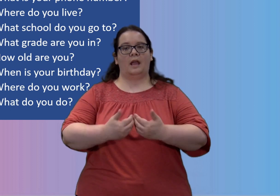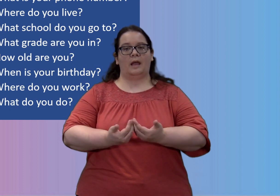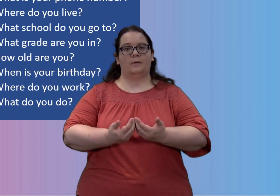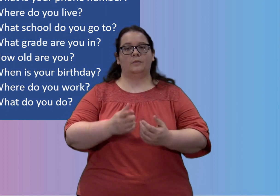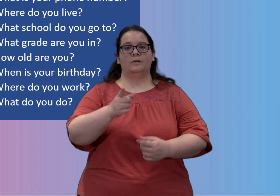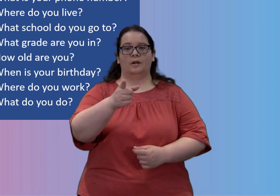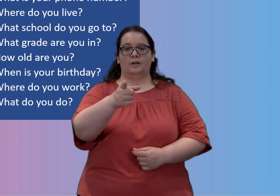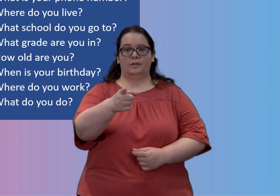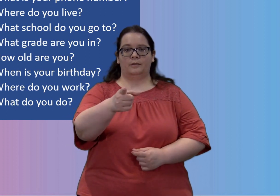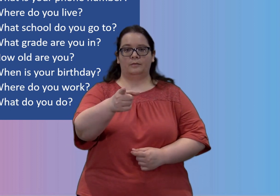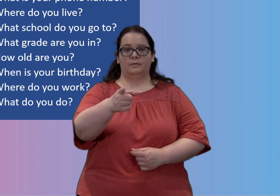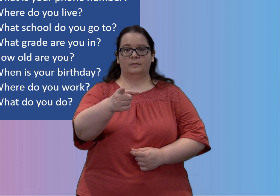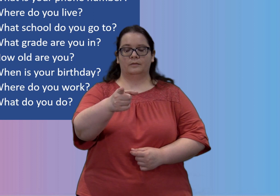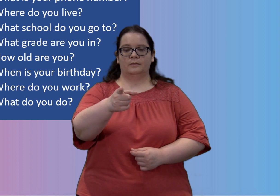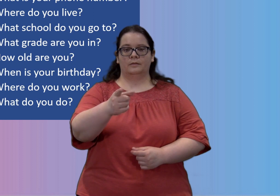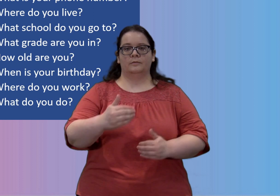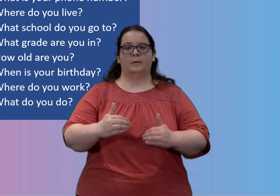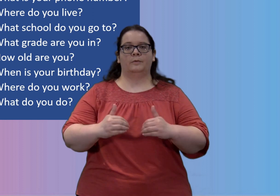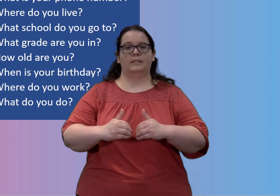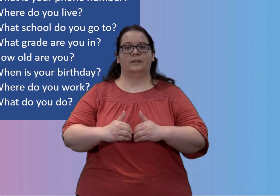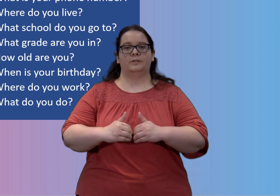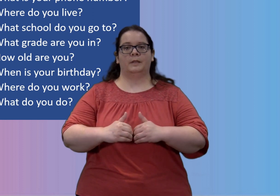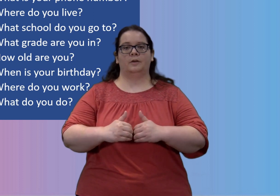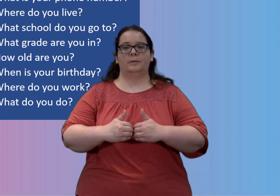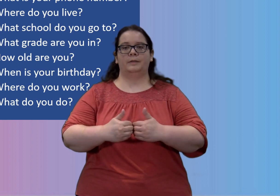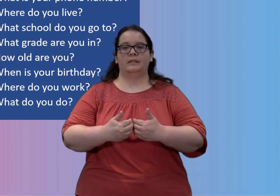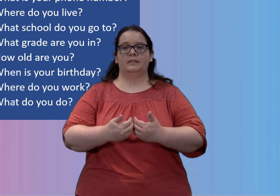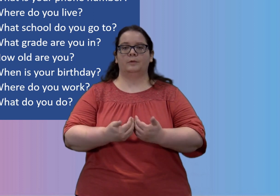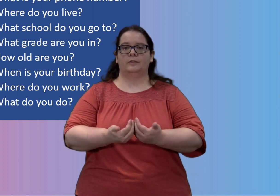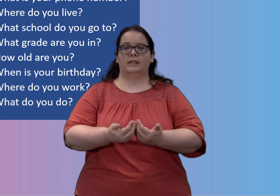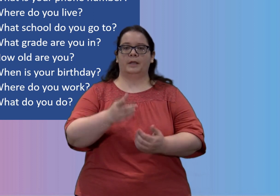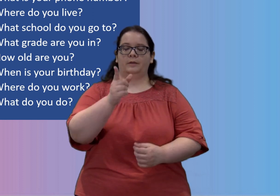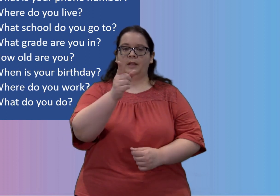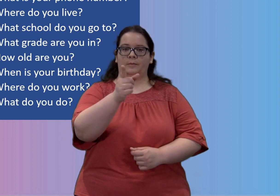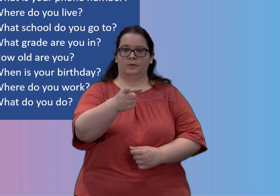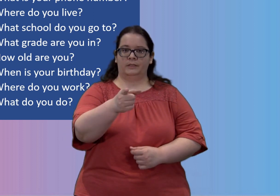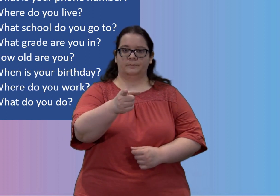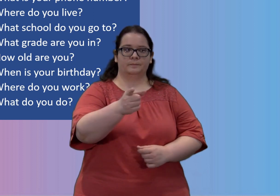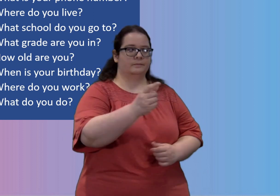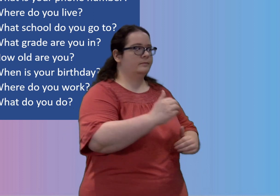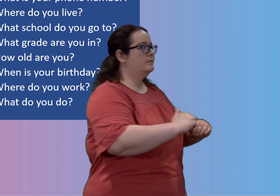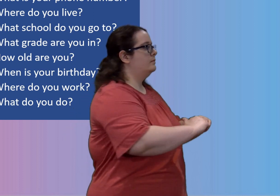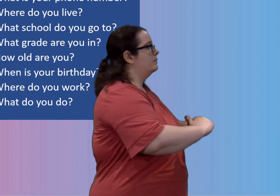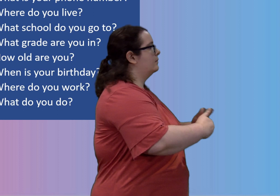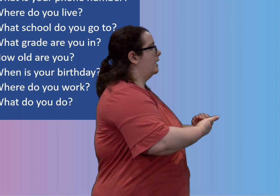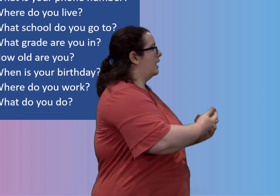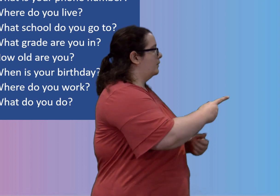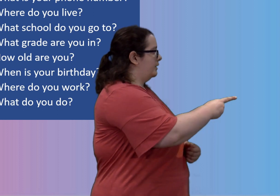How are you? Remember, we take those bent, open B's, rotate them out and point. How are you?